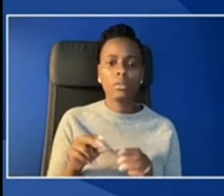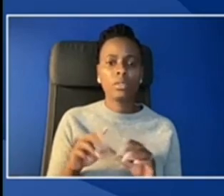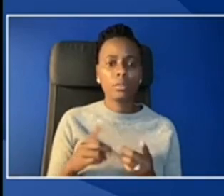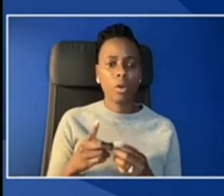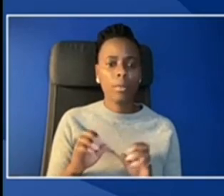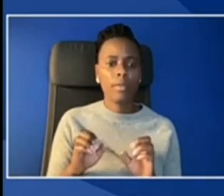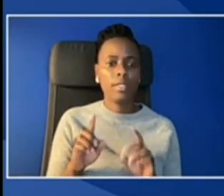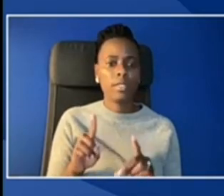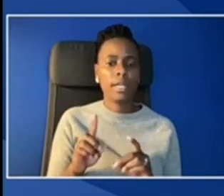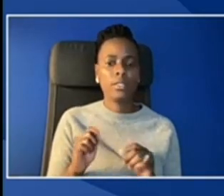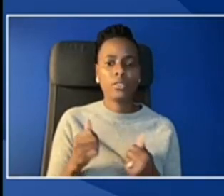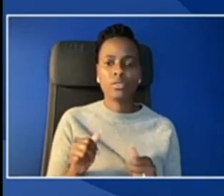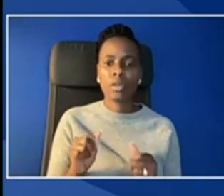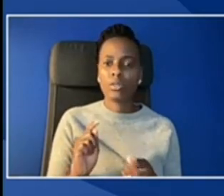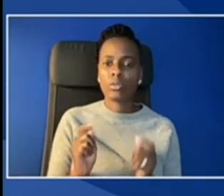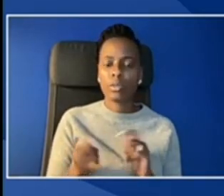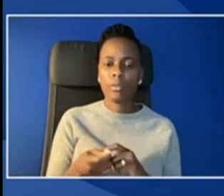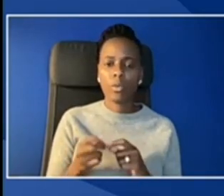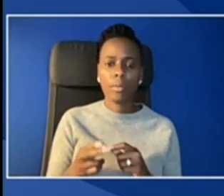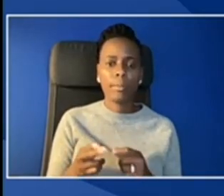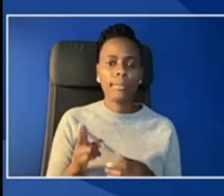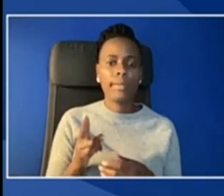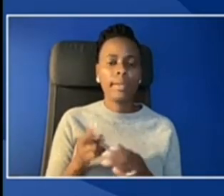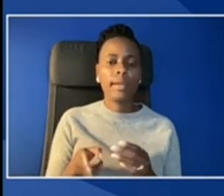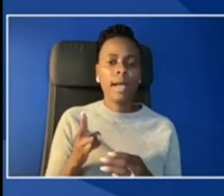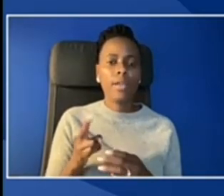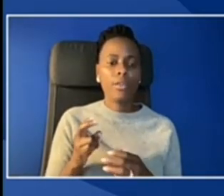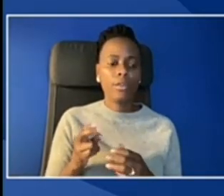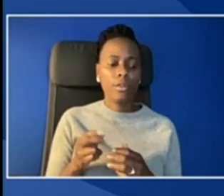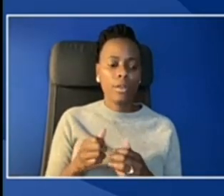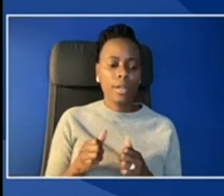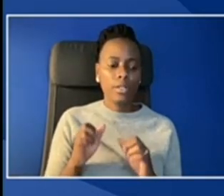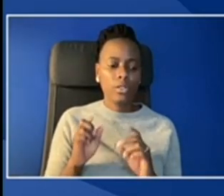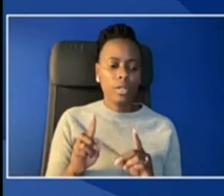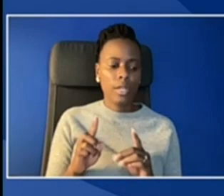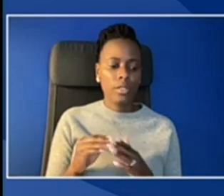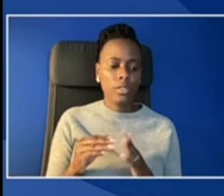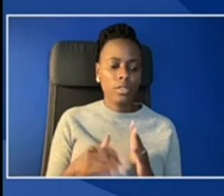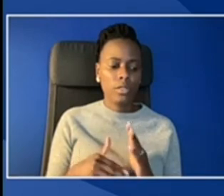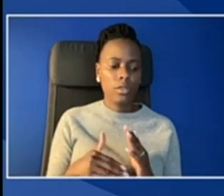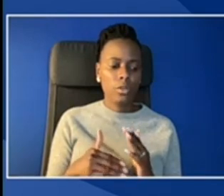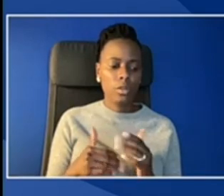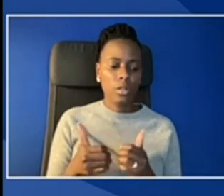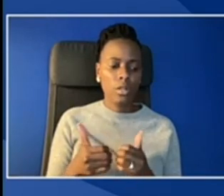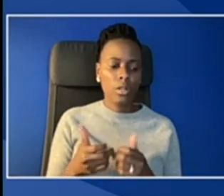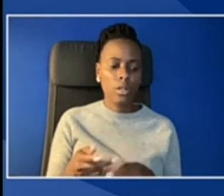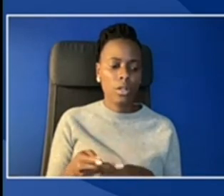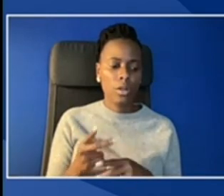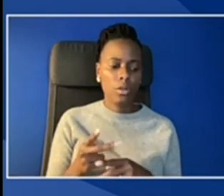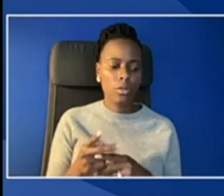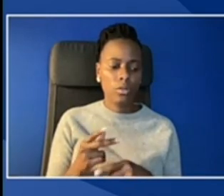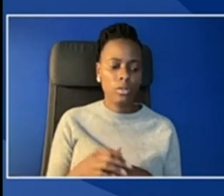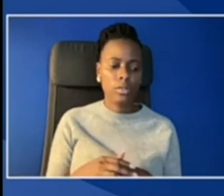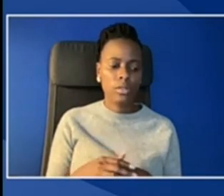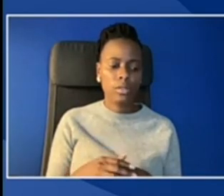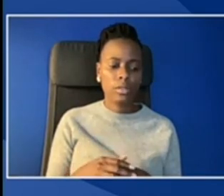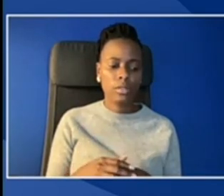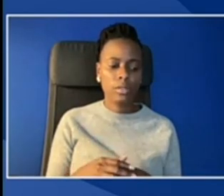education and student loans. I represent a very young district in the